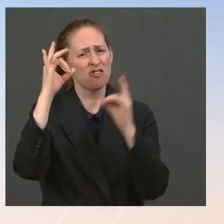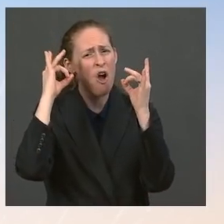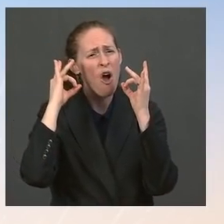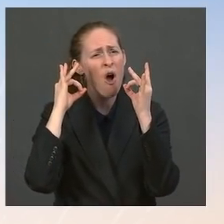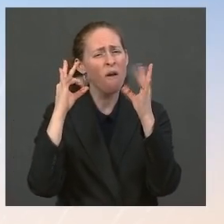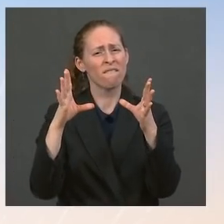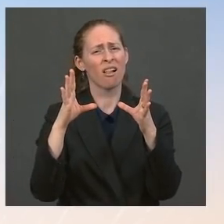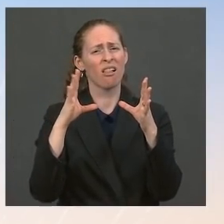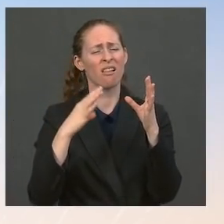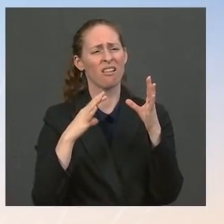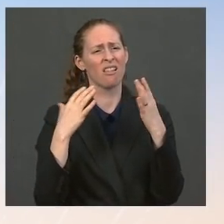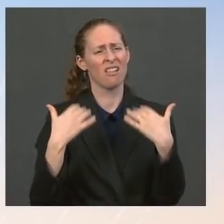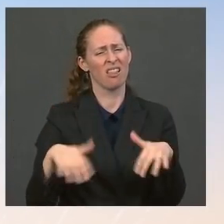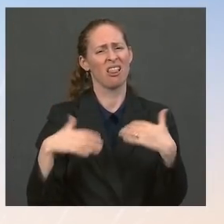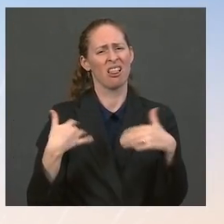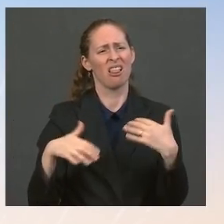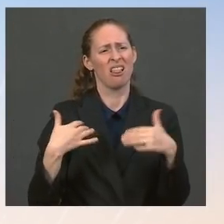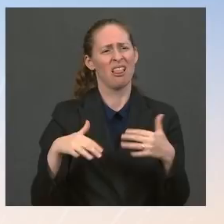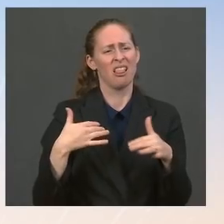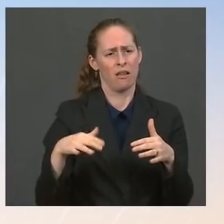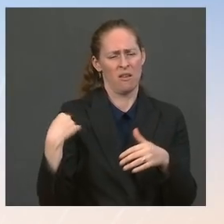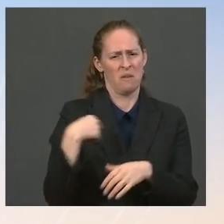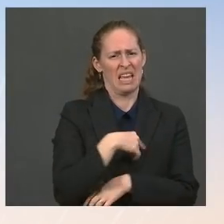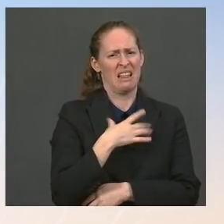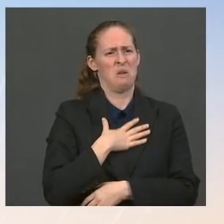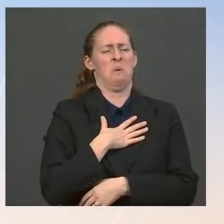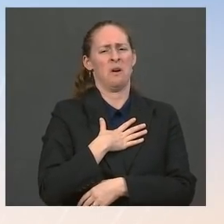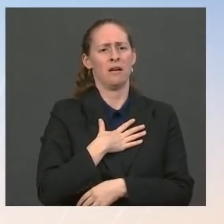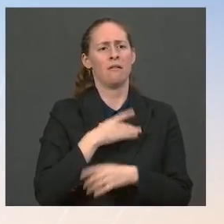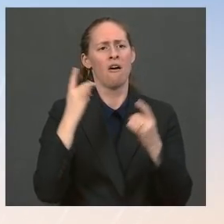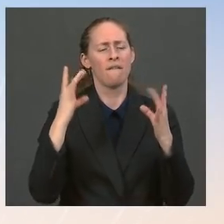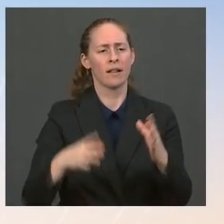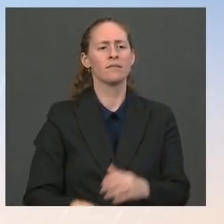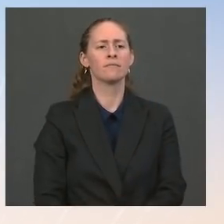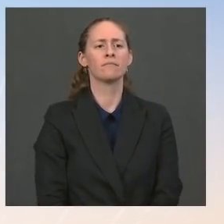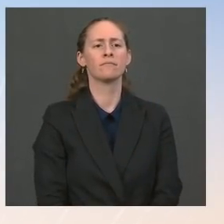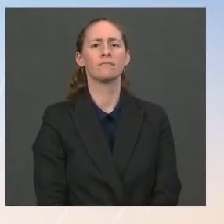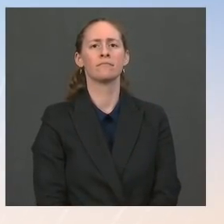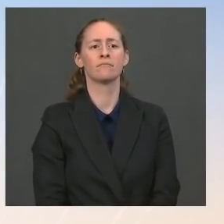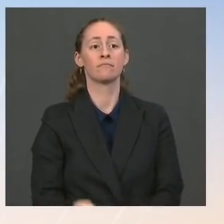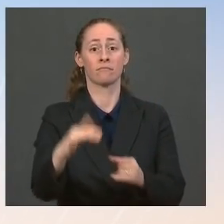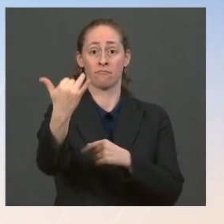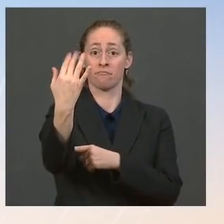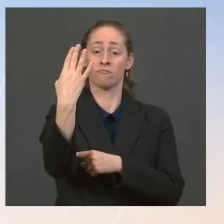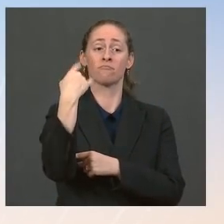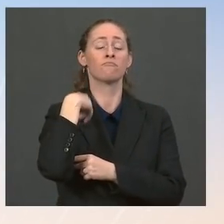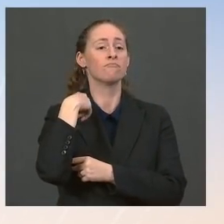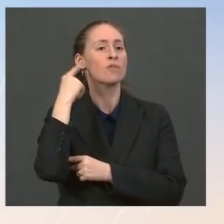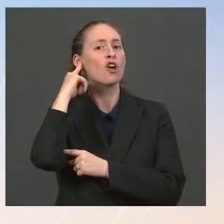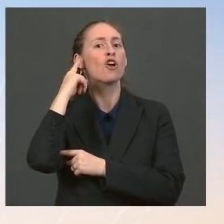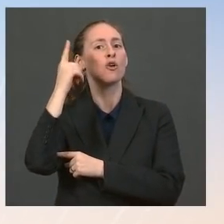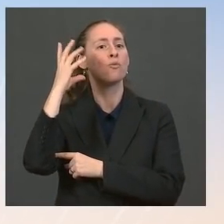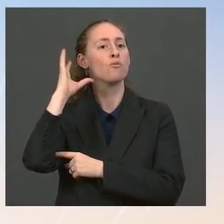And, you know, this morning, I was on radio, and the interviewer said that it was --